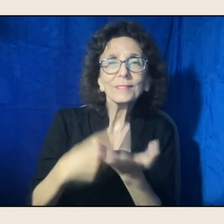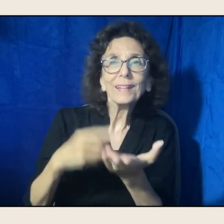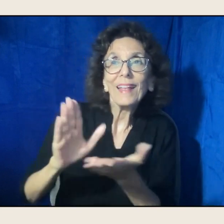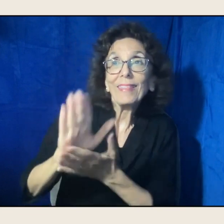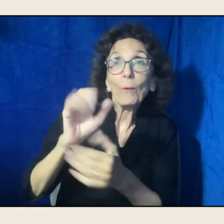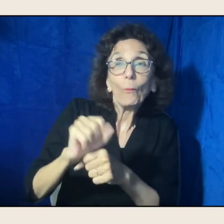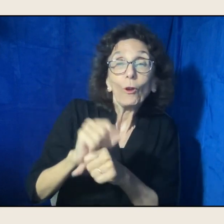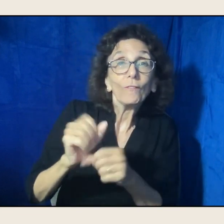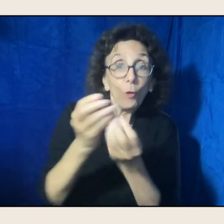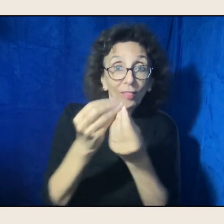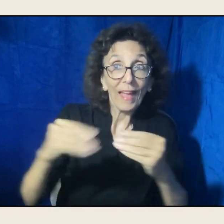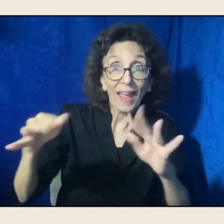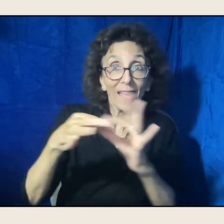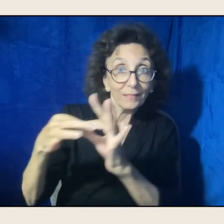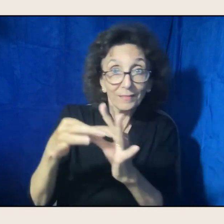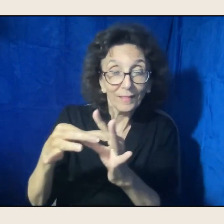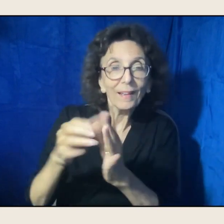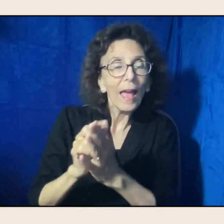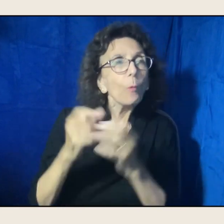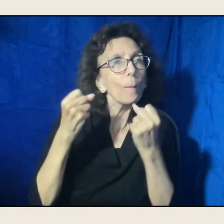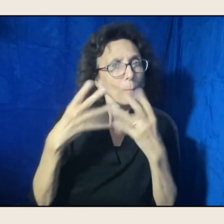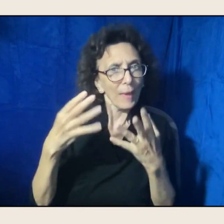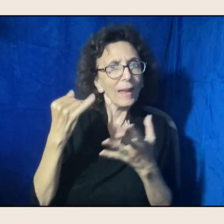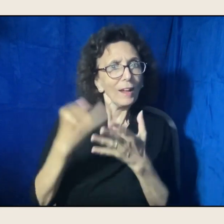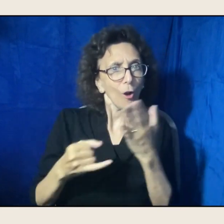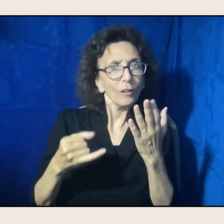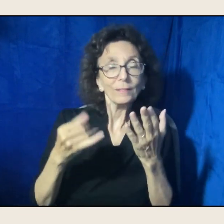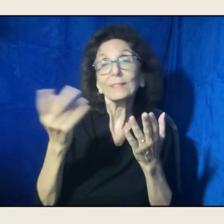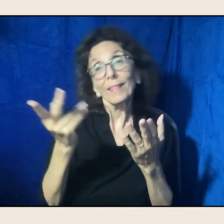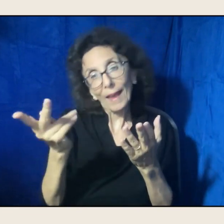and what so many artists are doing is allowing audiences a more accessible